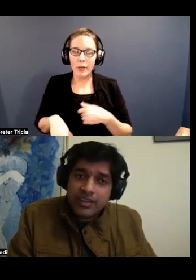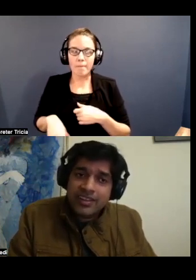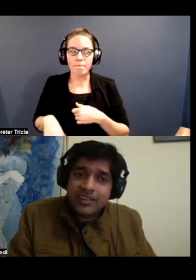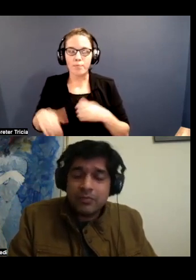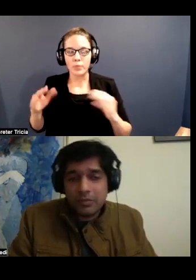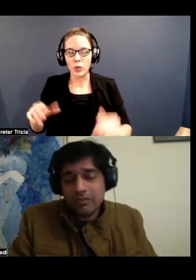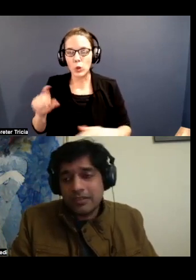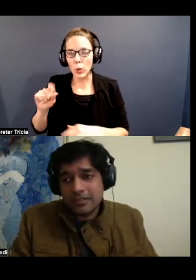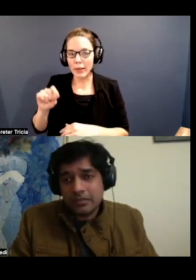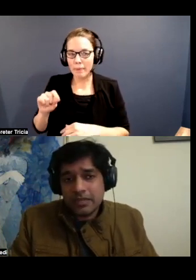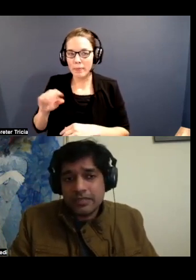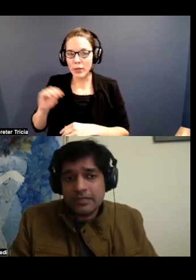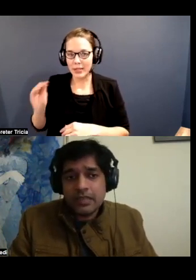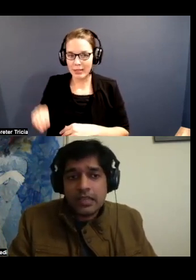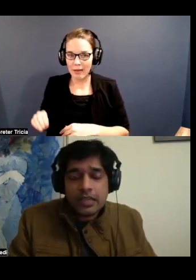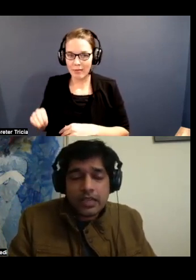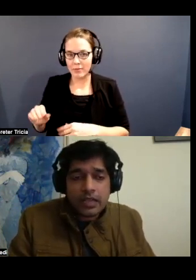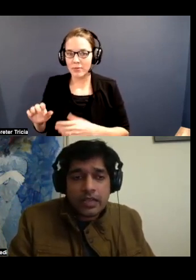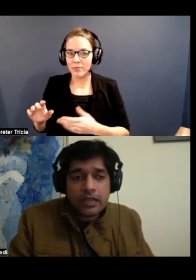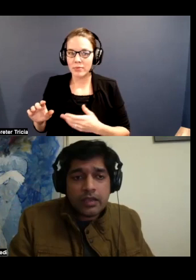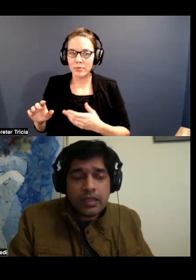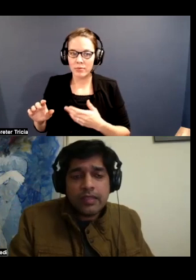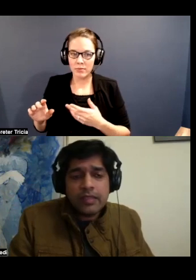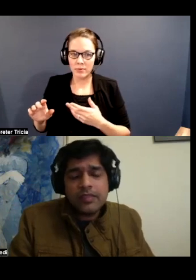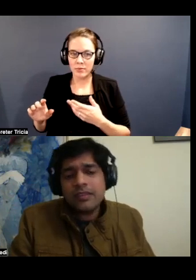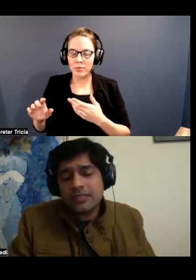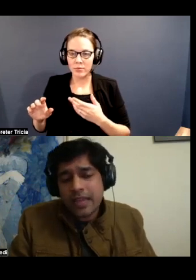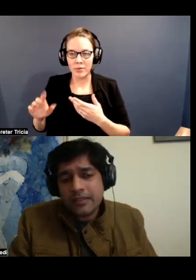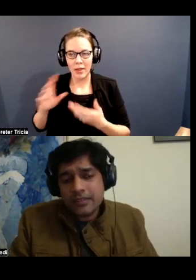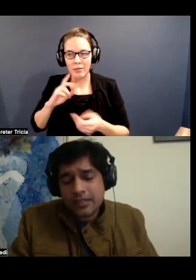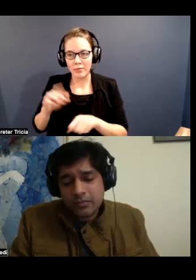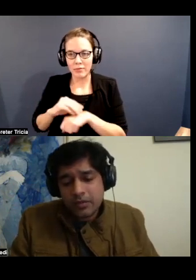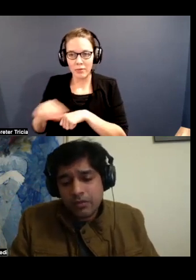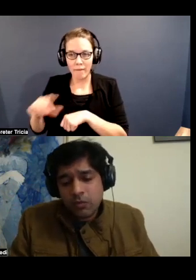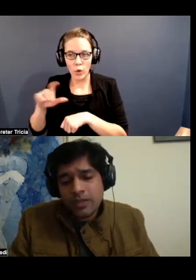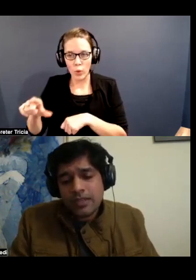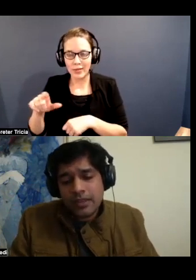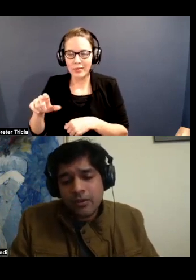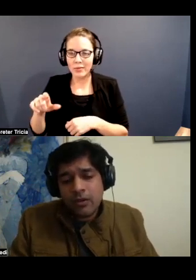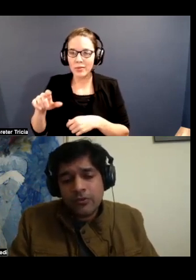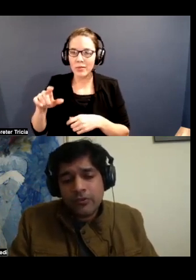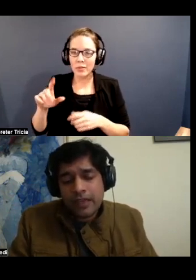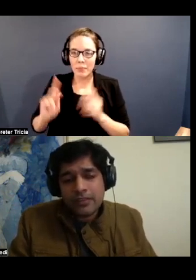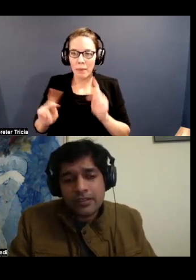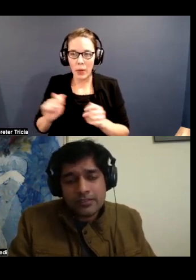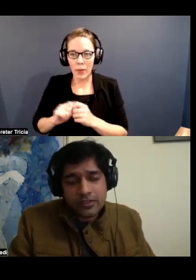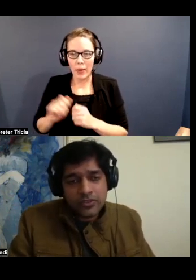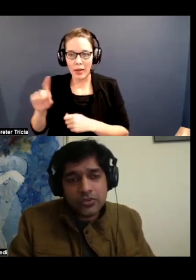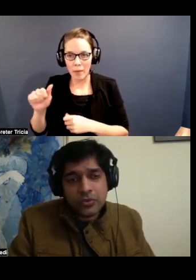include people with disabilities. These are statistics, but what it all translates into